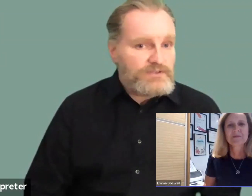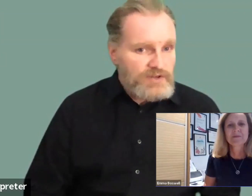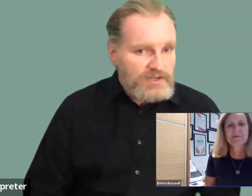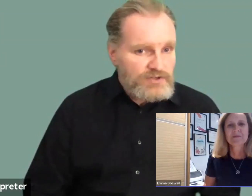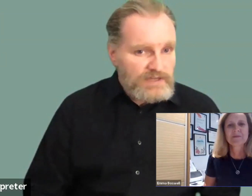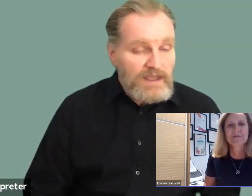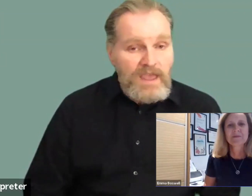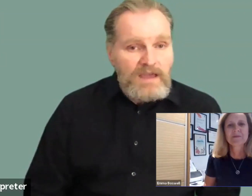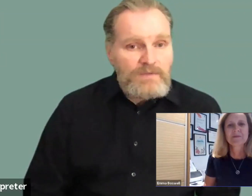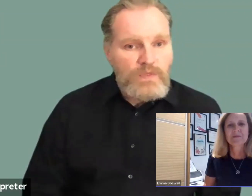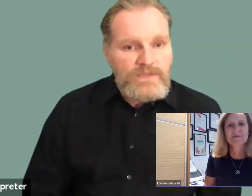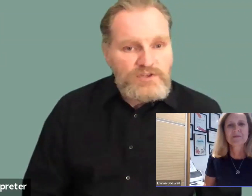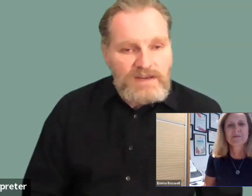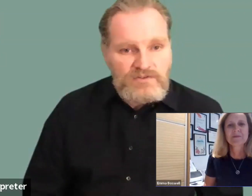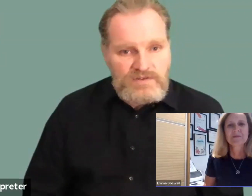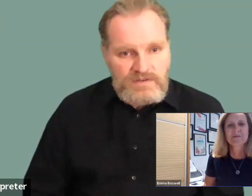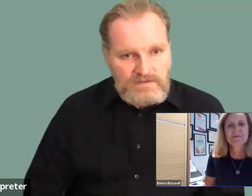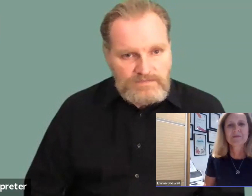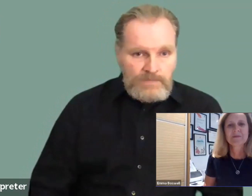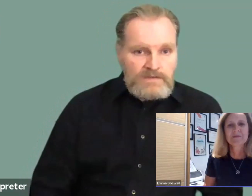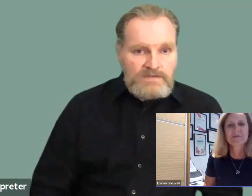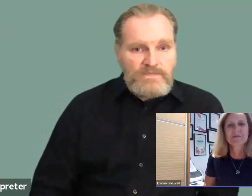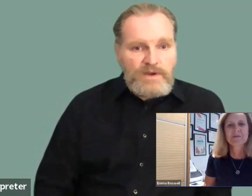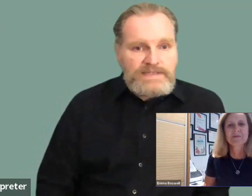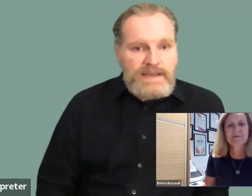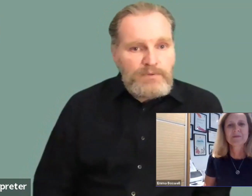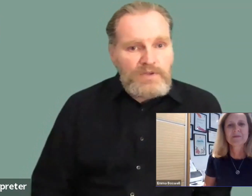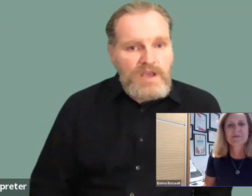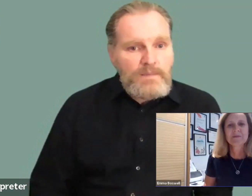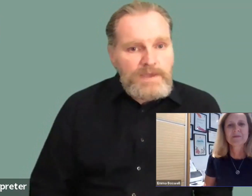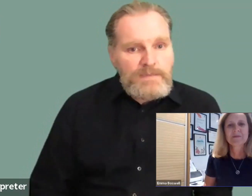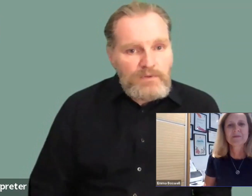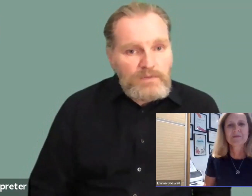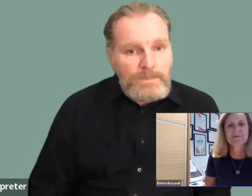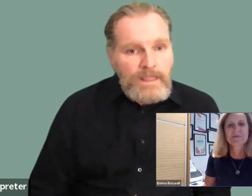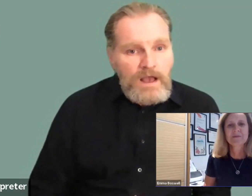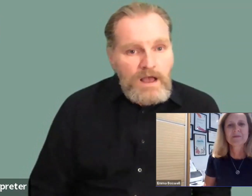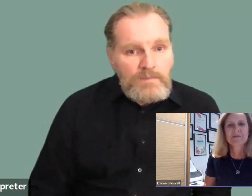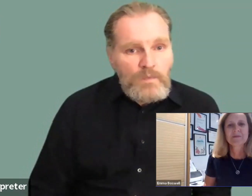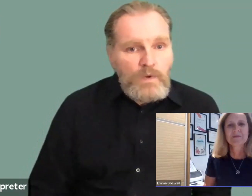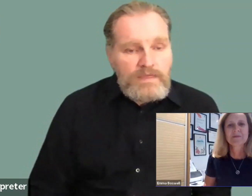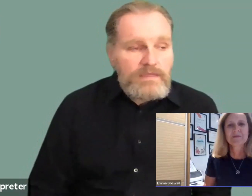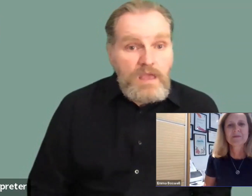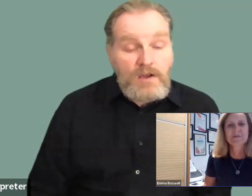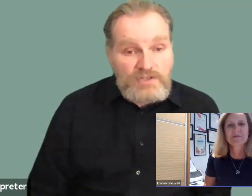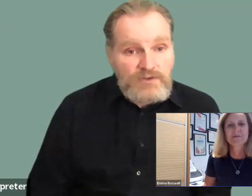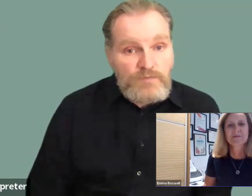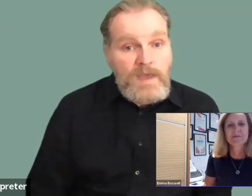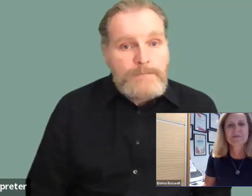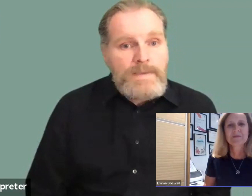is changing, and what the challenges are. So, for example, young people with Usher syndrome